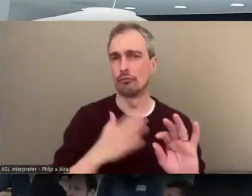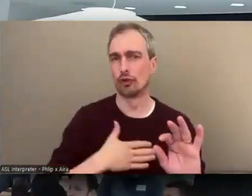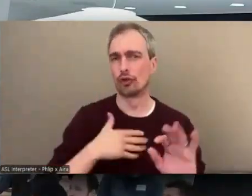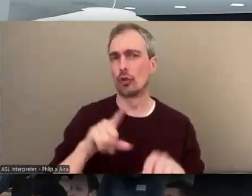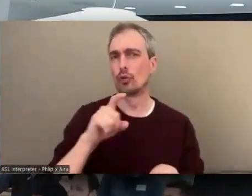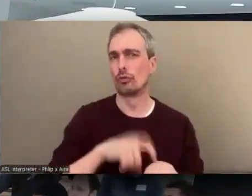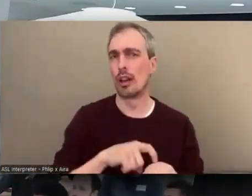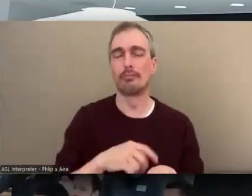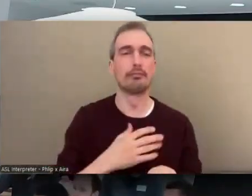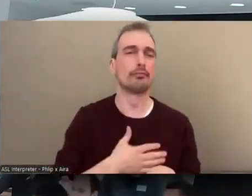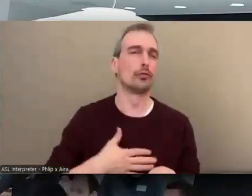Thank you so much everyone.